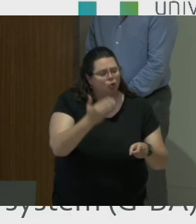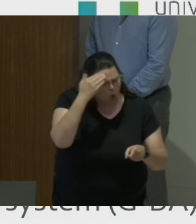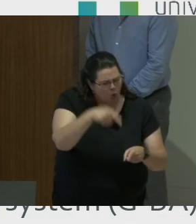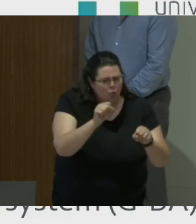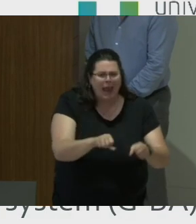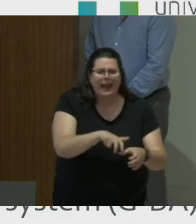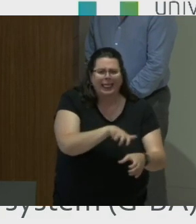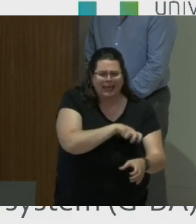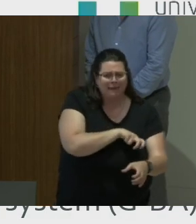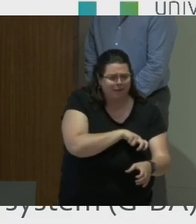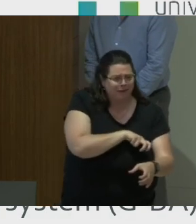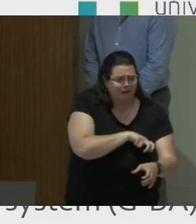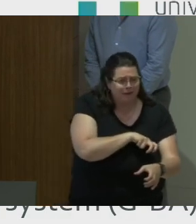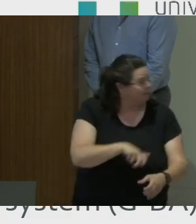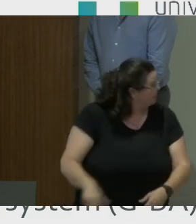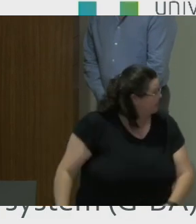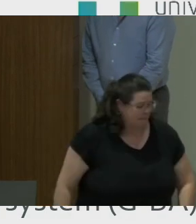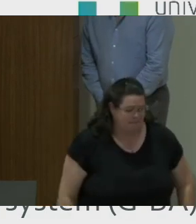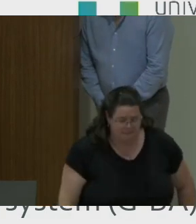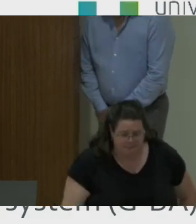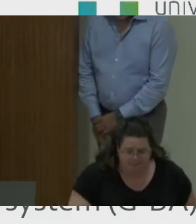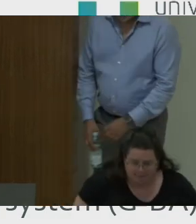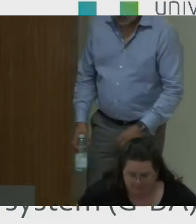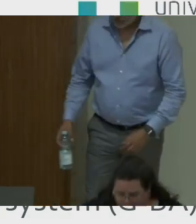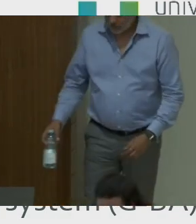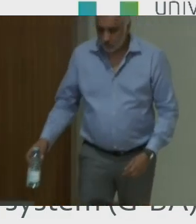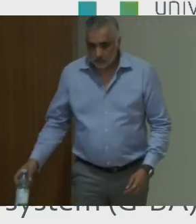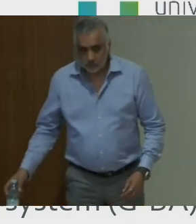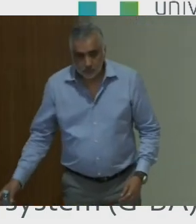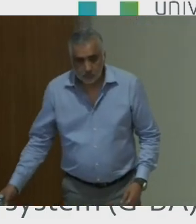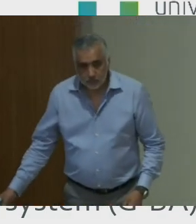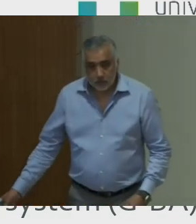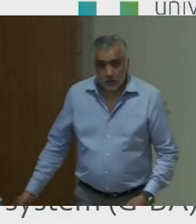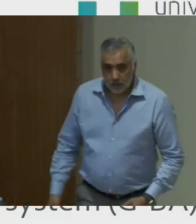And we have now in all clinics in Germany an obligation to have safeguarding process